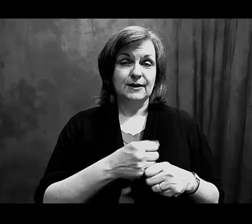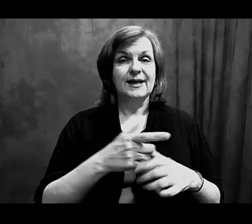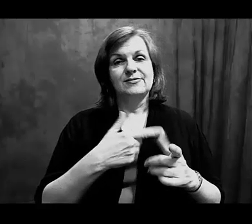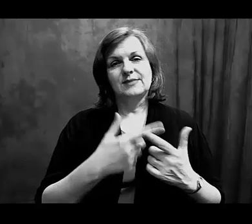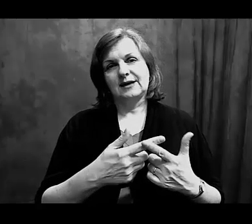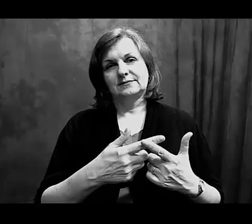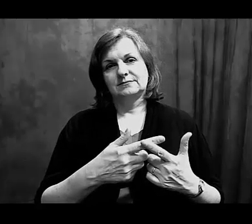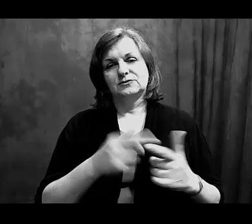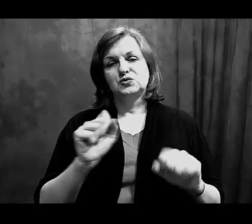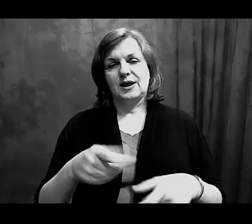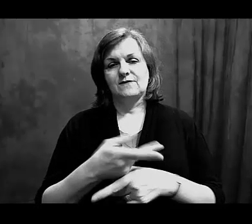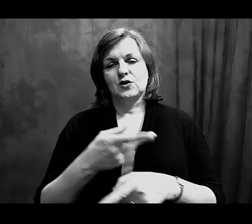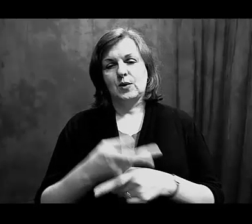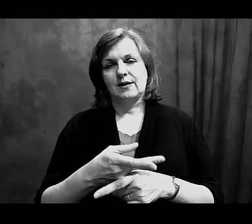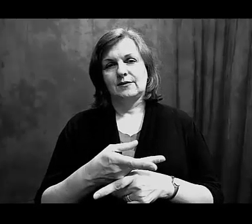per minute